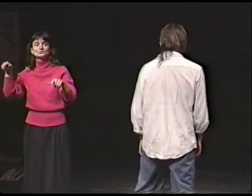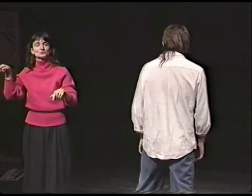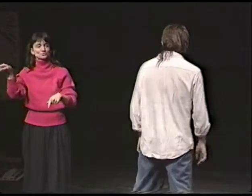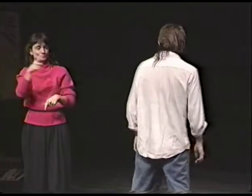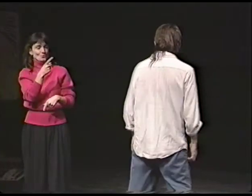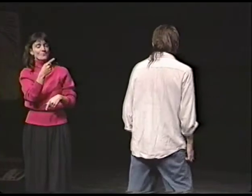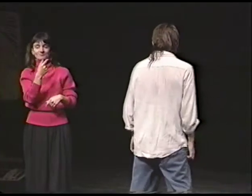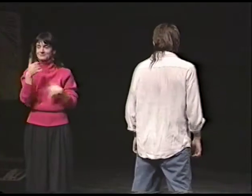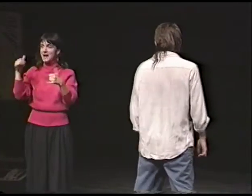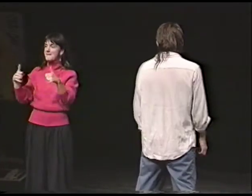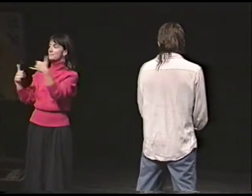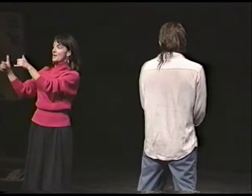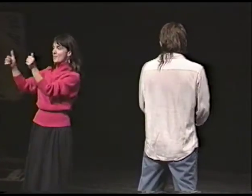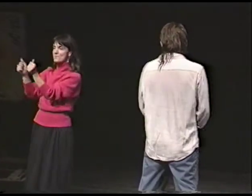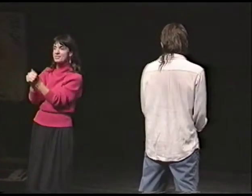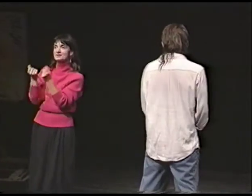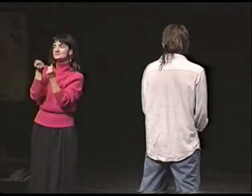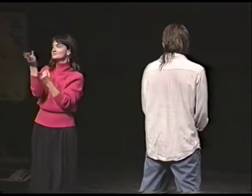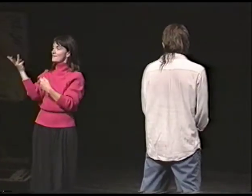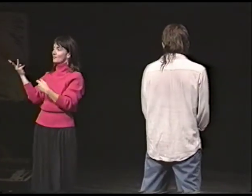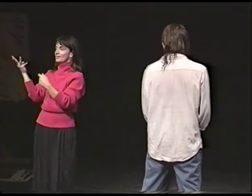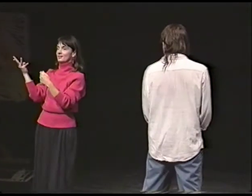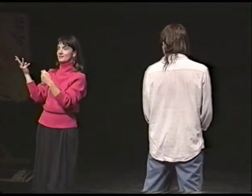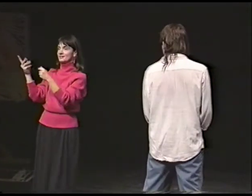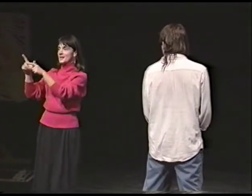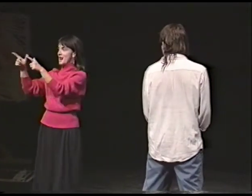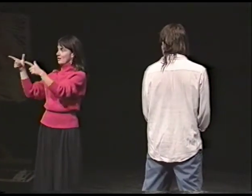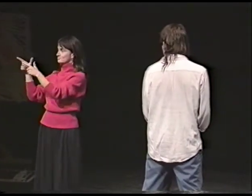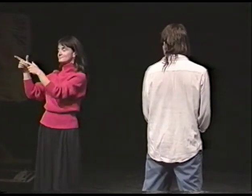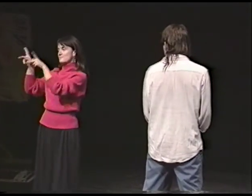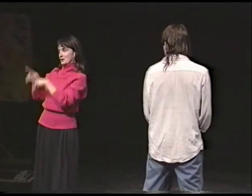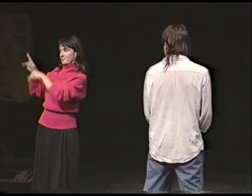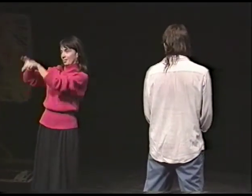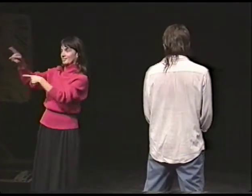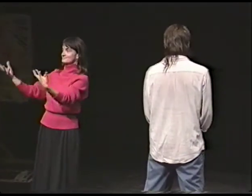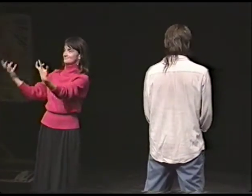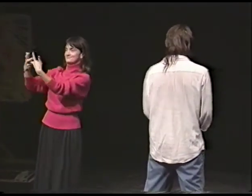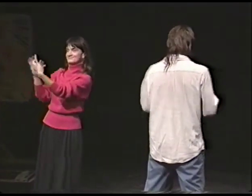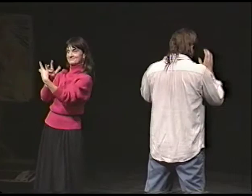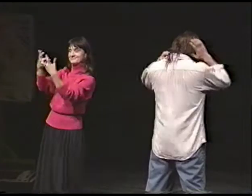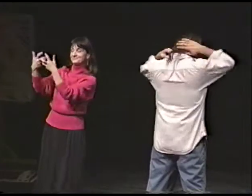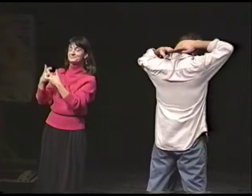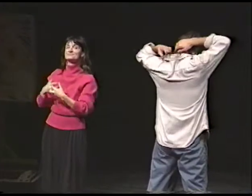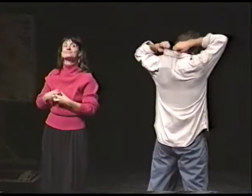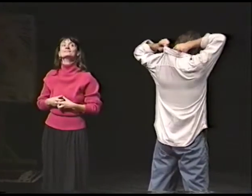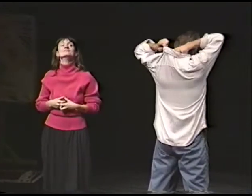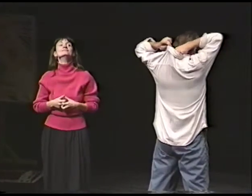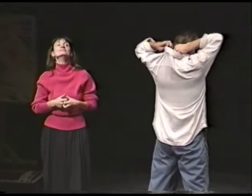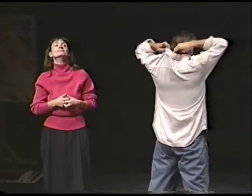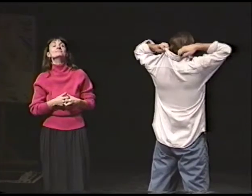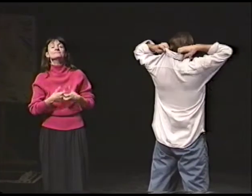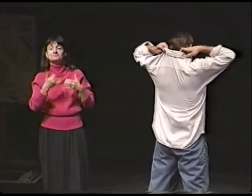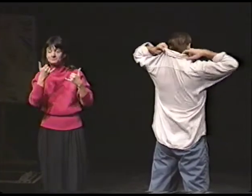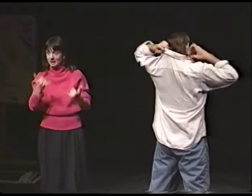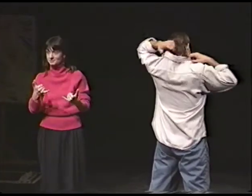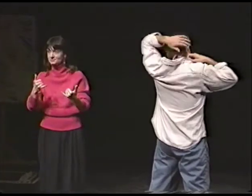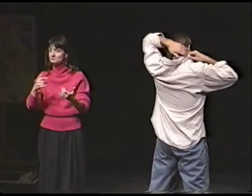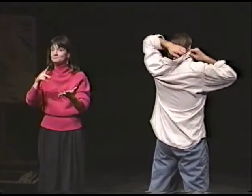What do you think about sign language? Because you can play with several people at the same time with the language.